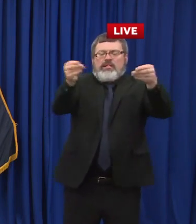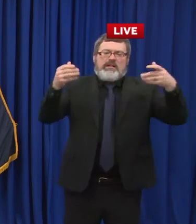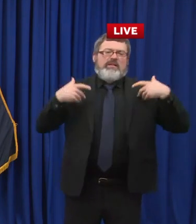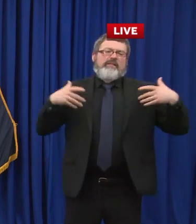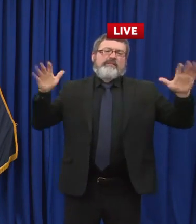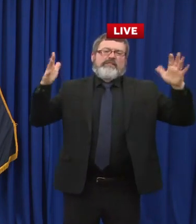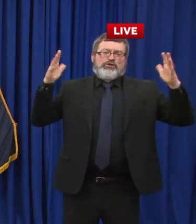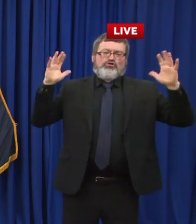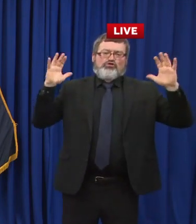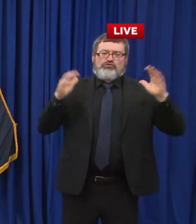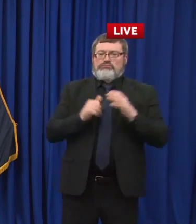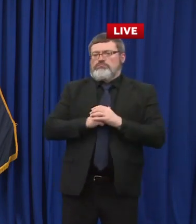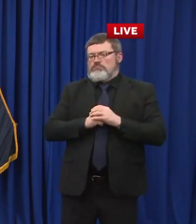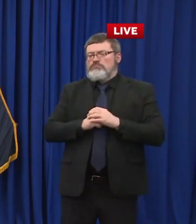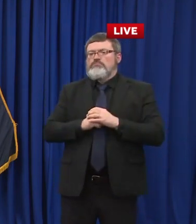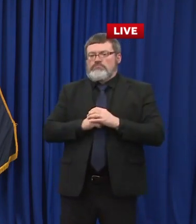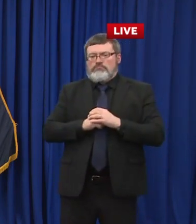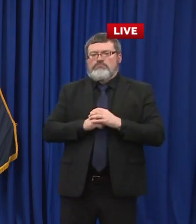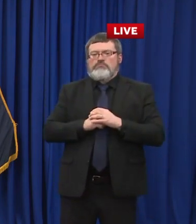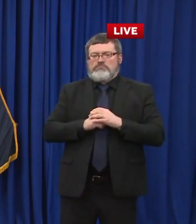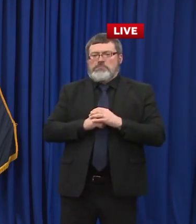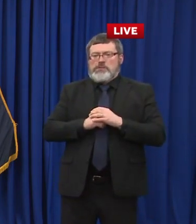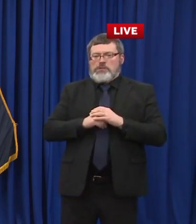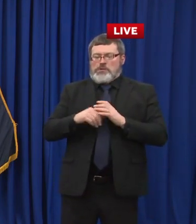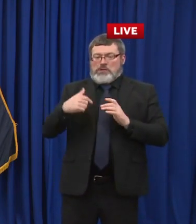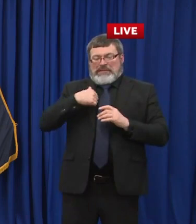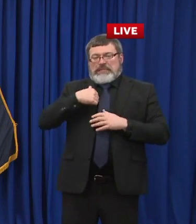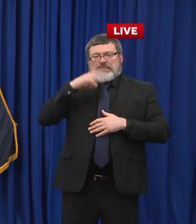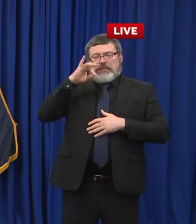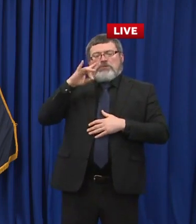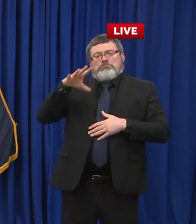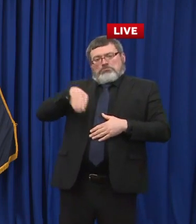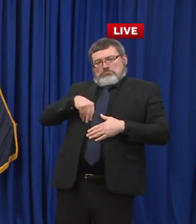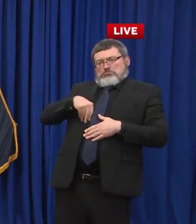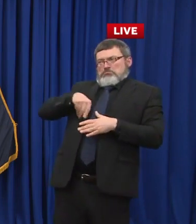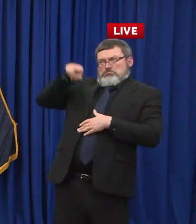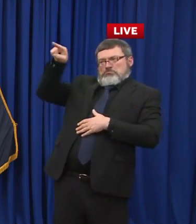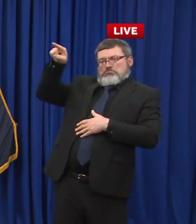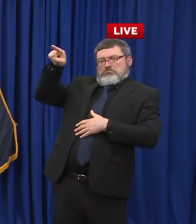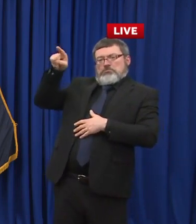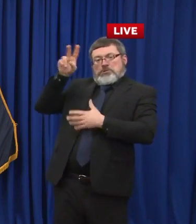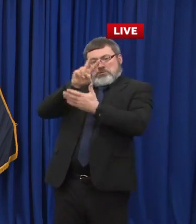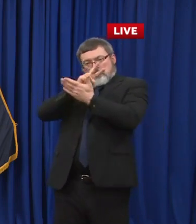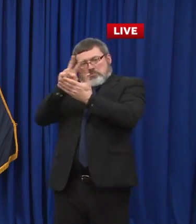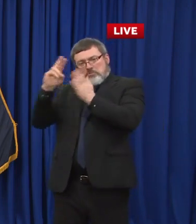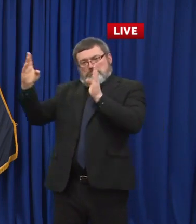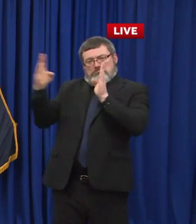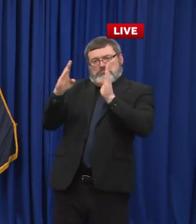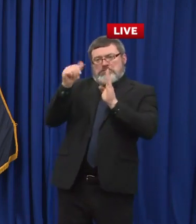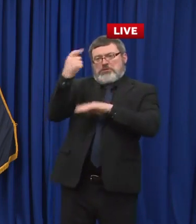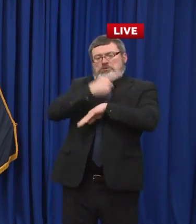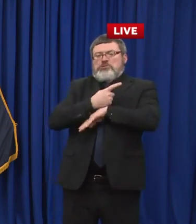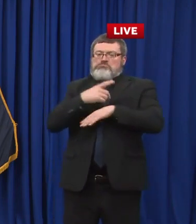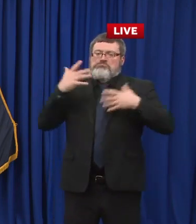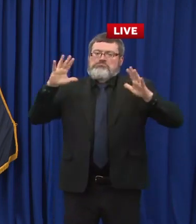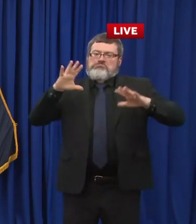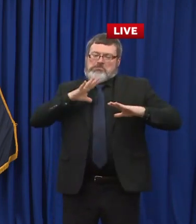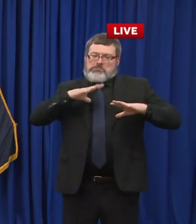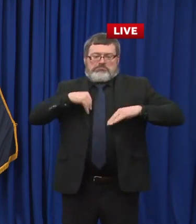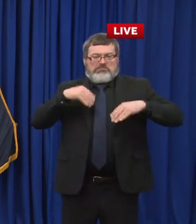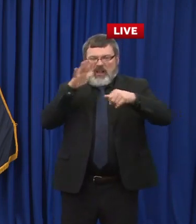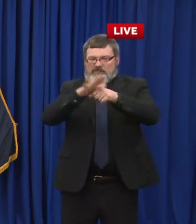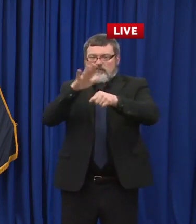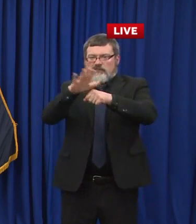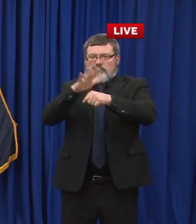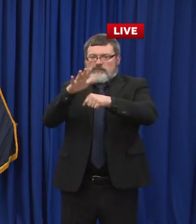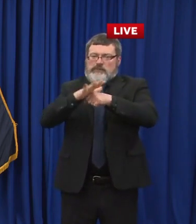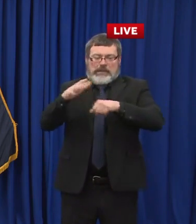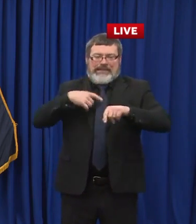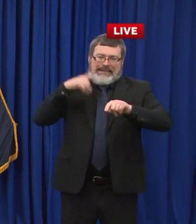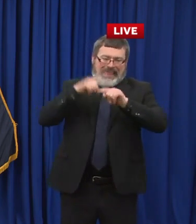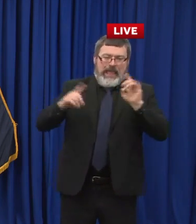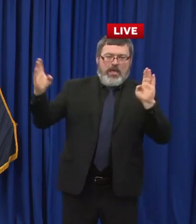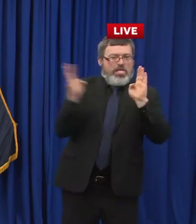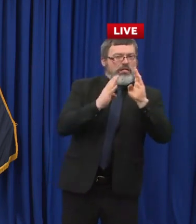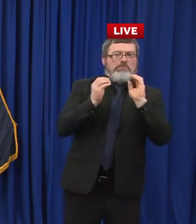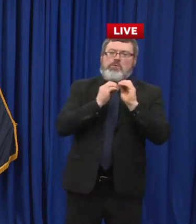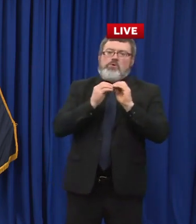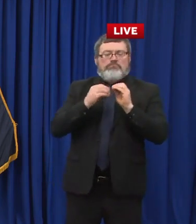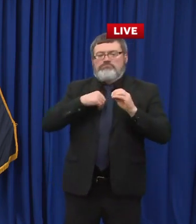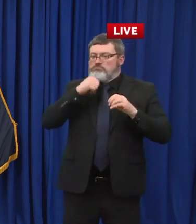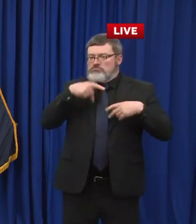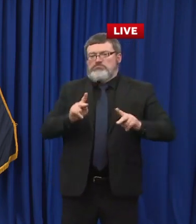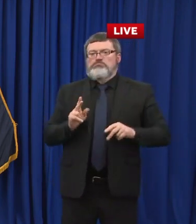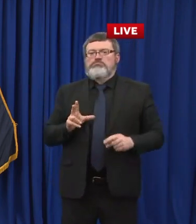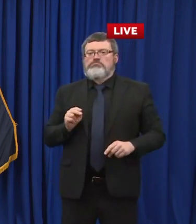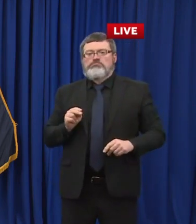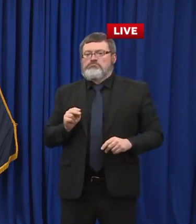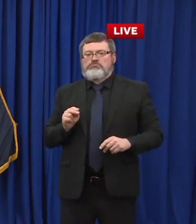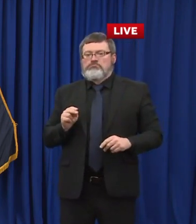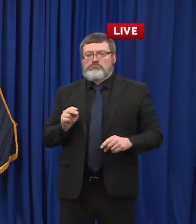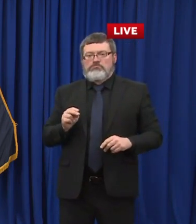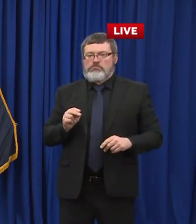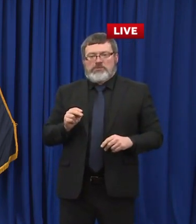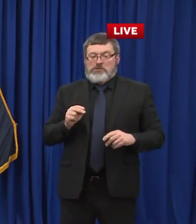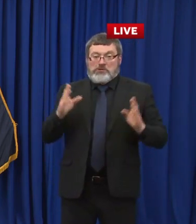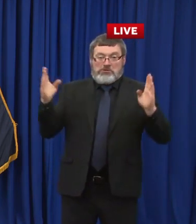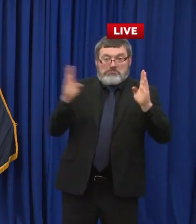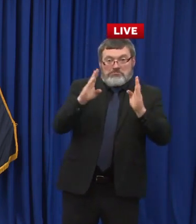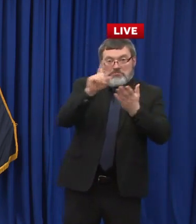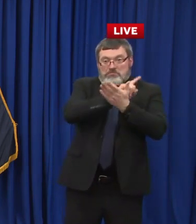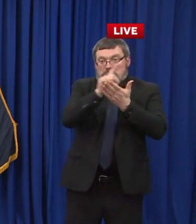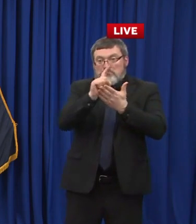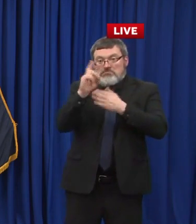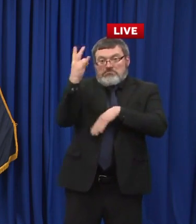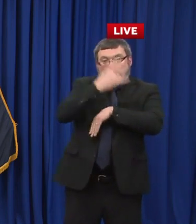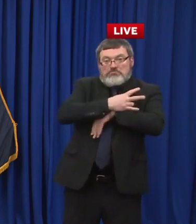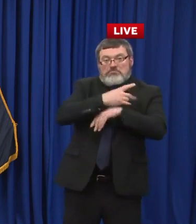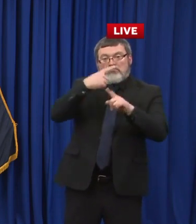INCREASED RISK OF TRANSMISSION, SO WE BELIEVE WE CAN SAFELY MOVE FROM A 14 DAY QUARANTINE TO 10 DAYS, WITH A VERY MINIMAL RISK OF FORWARD TRANSMISSION, AS IS OUTLINED IN THE CDC GUIDANCE.